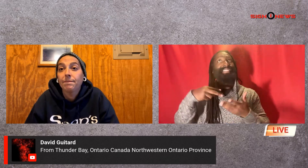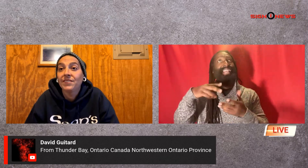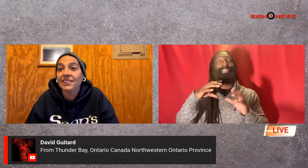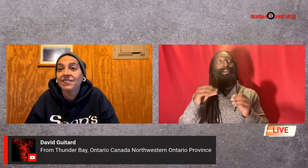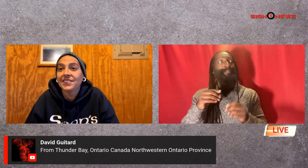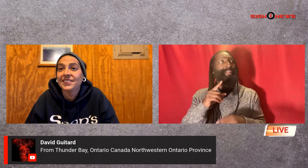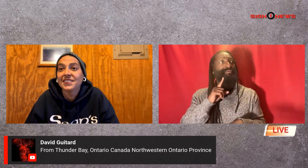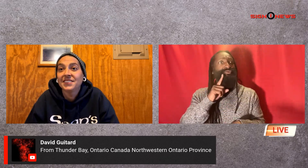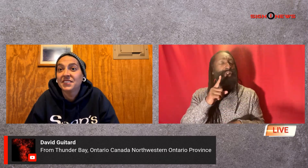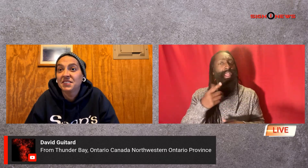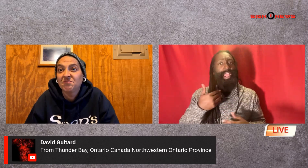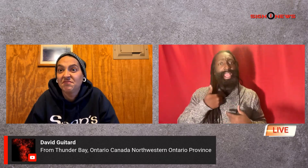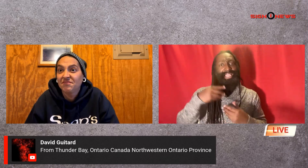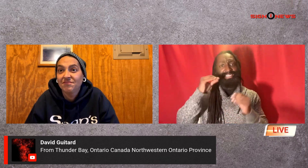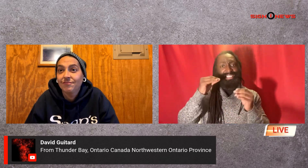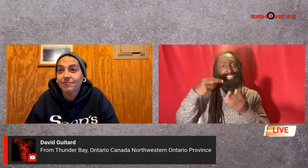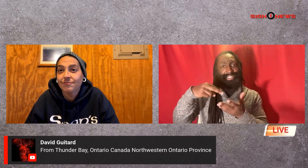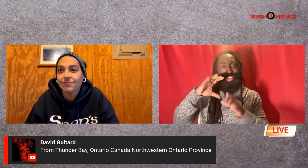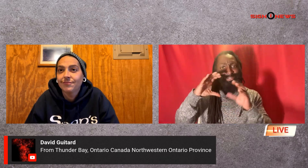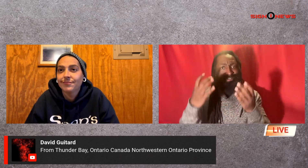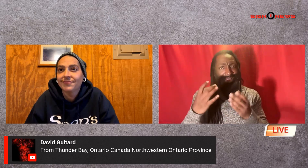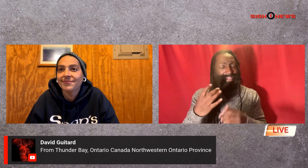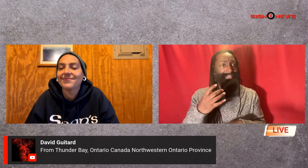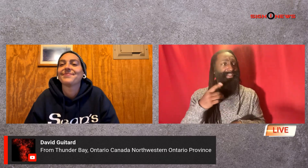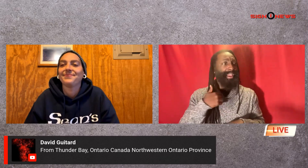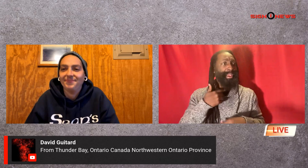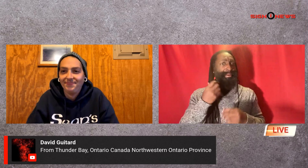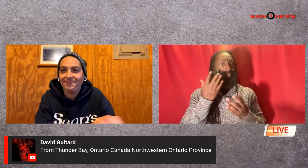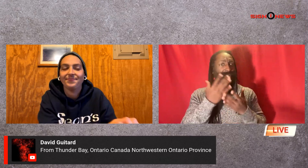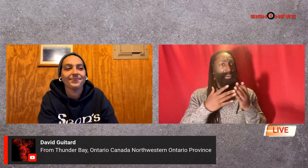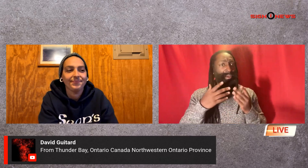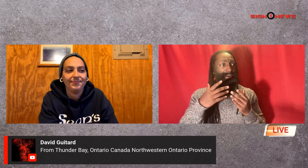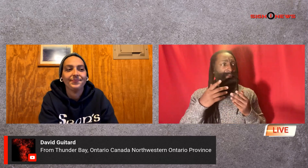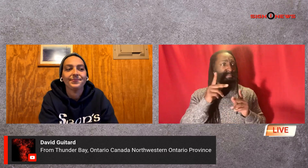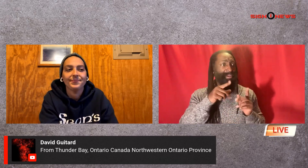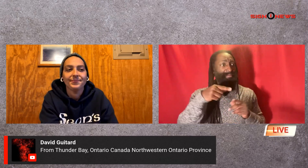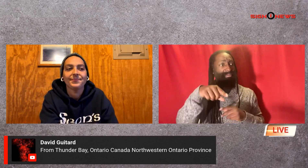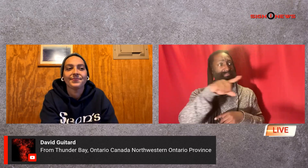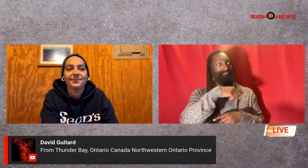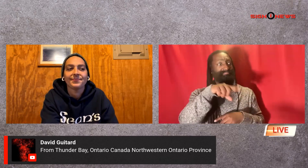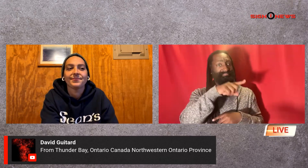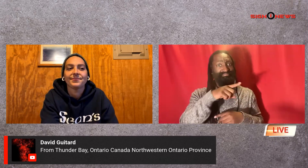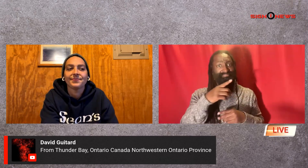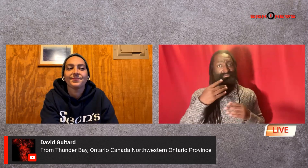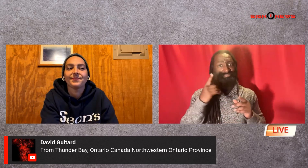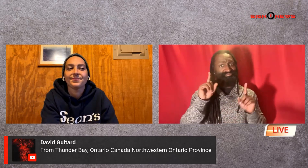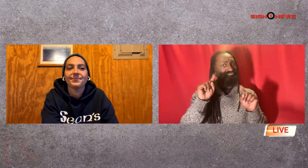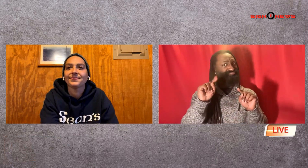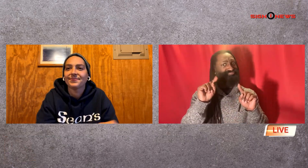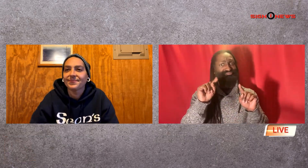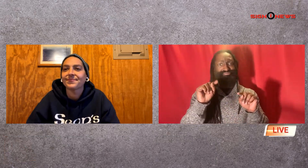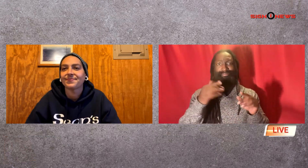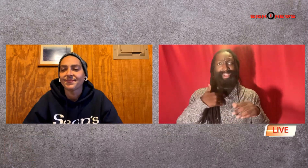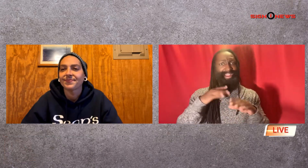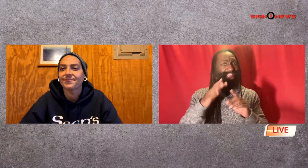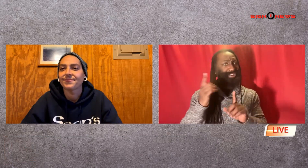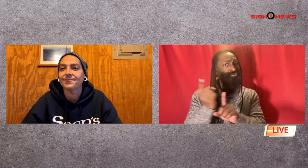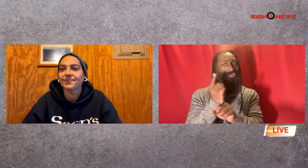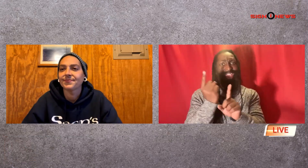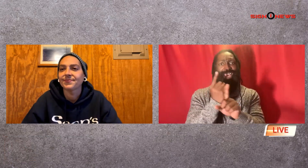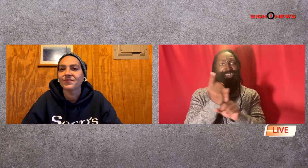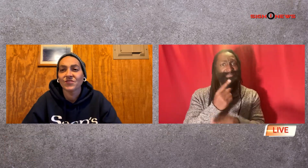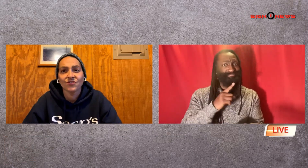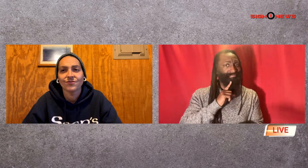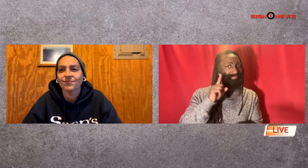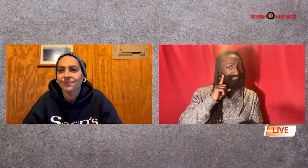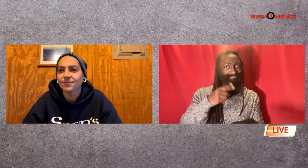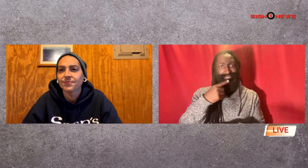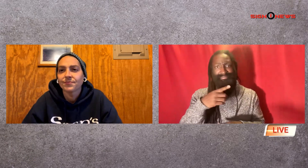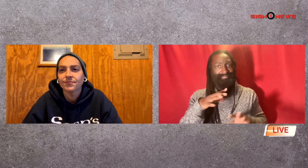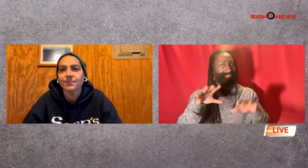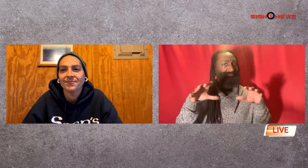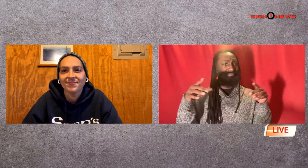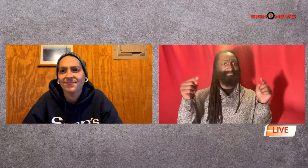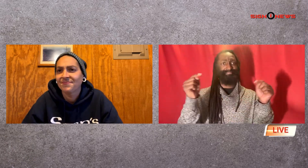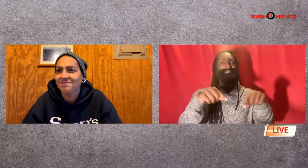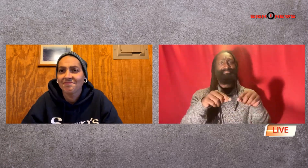to have a dance studio I taught dance classes and I have so many different people coming